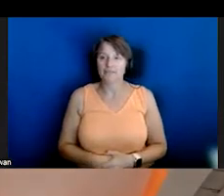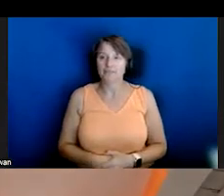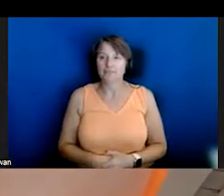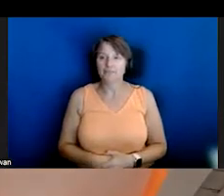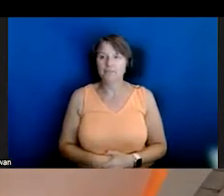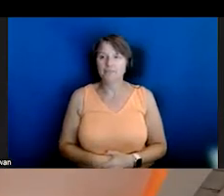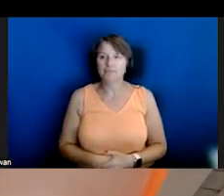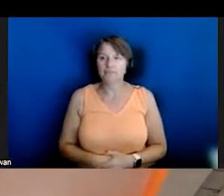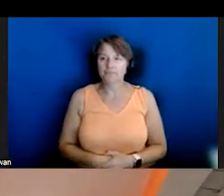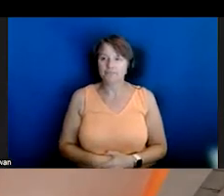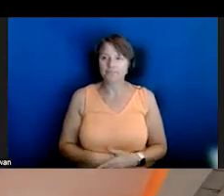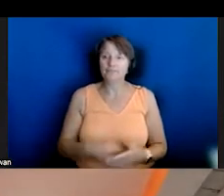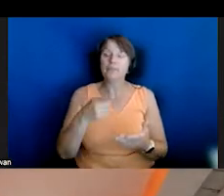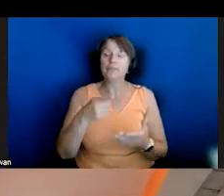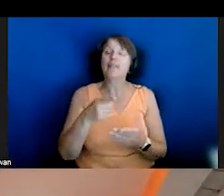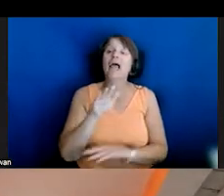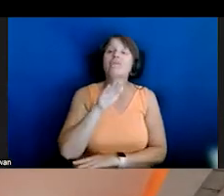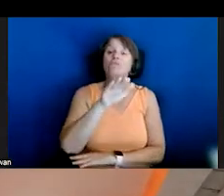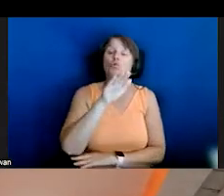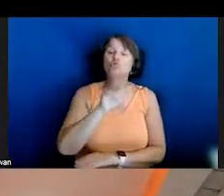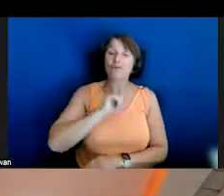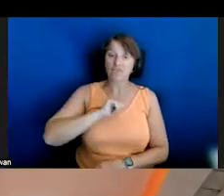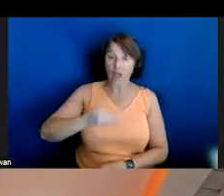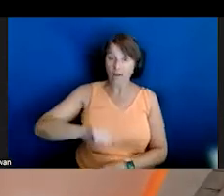representing Future Farmers is that you have to be quite stubborn.